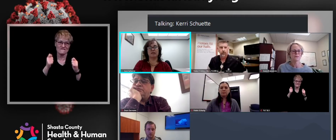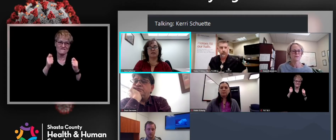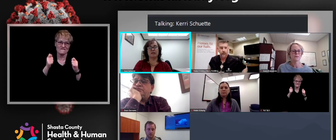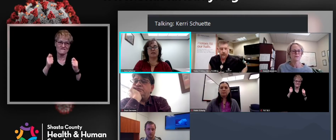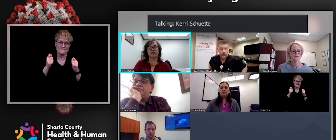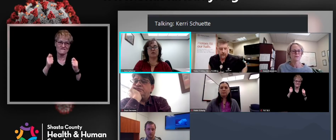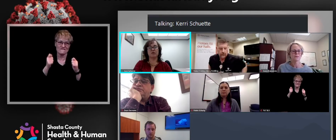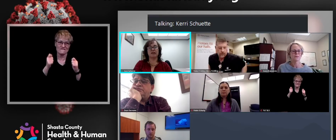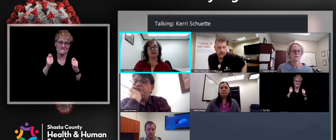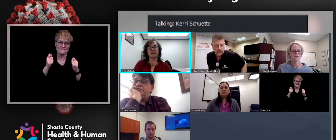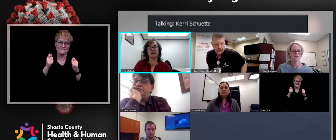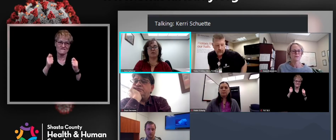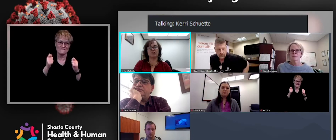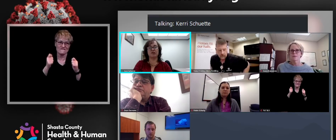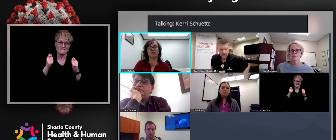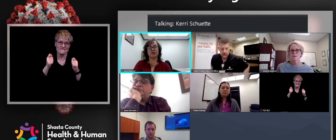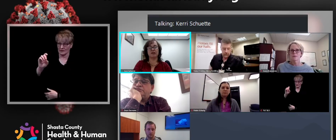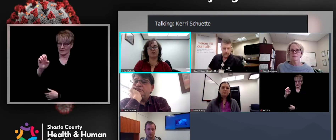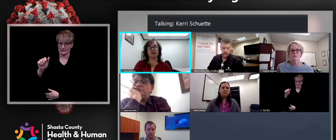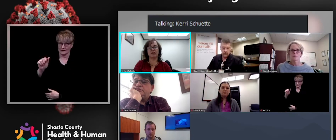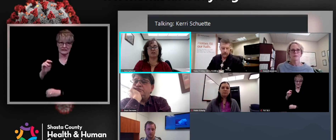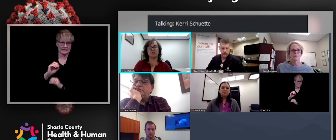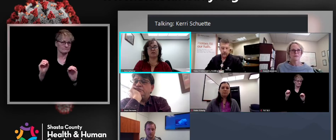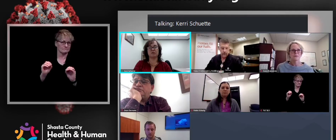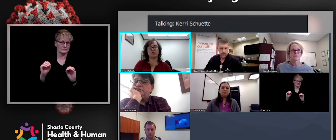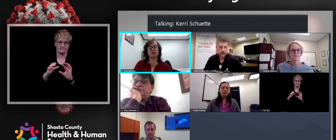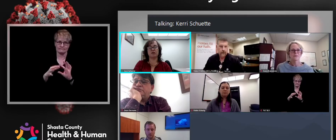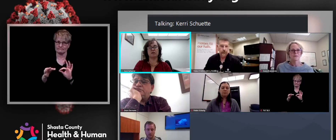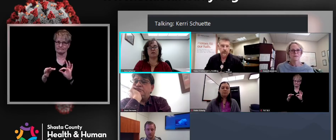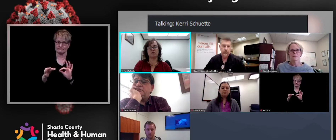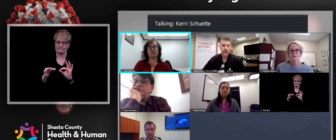anything for this morning. Glen Hayward, do you have anything you'd like to share this morning?